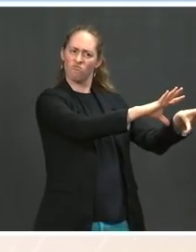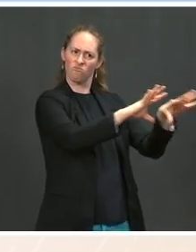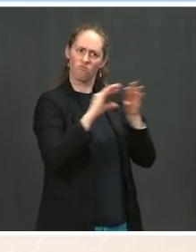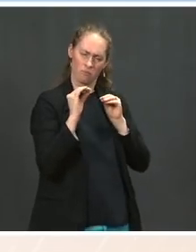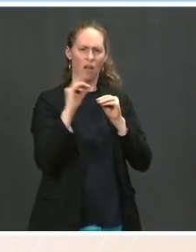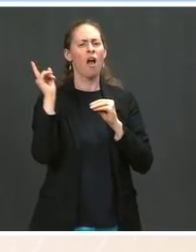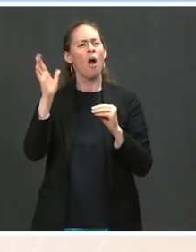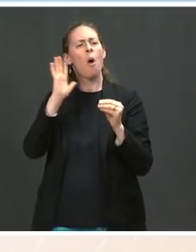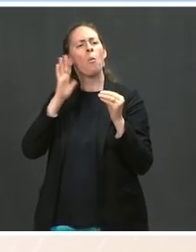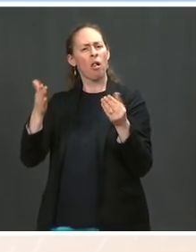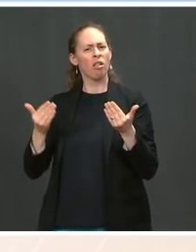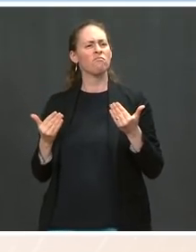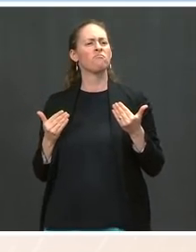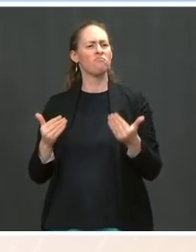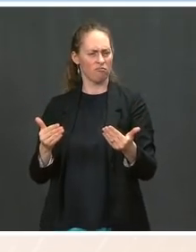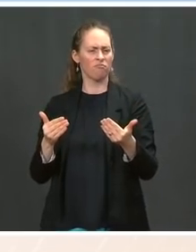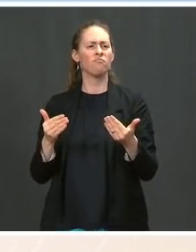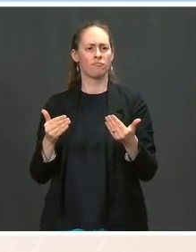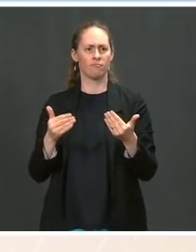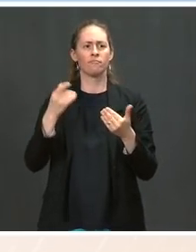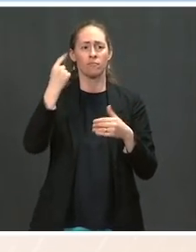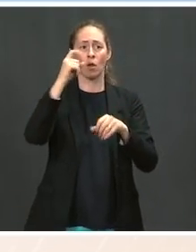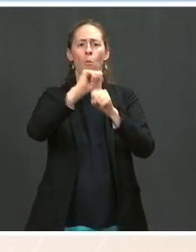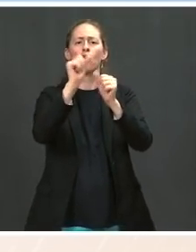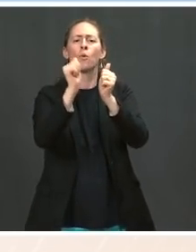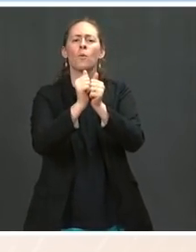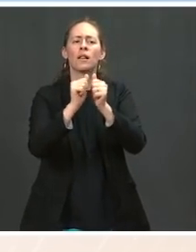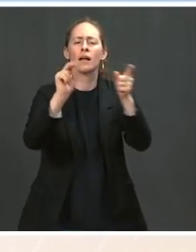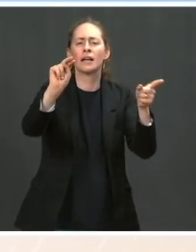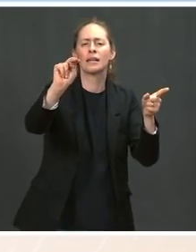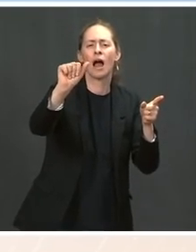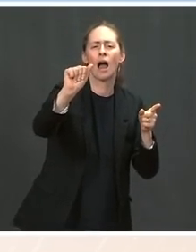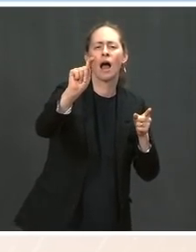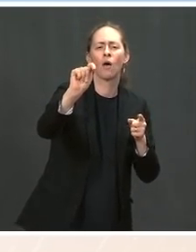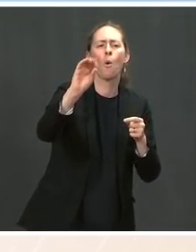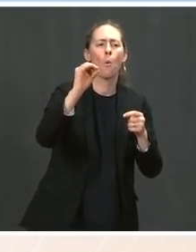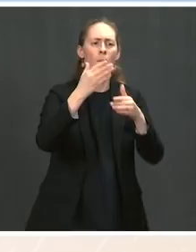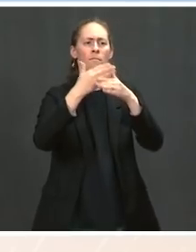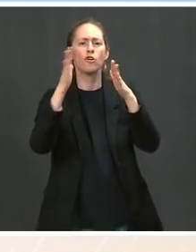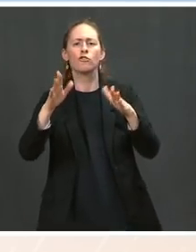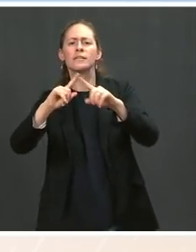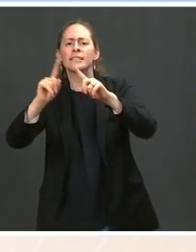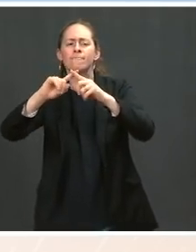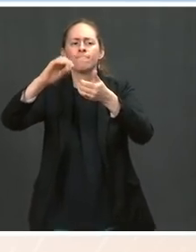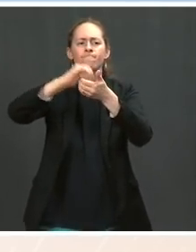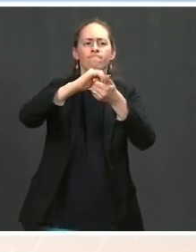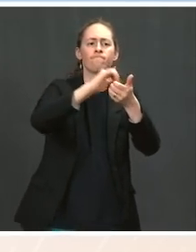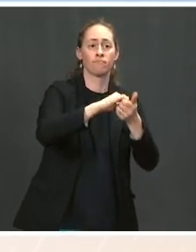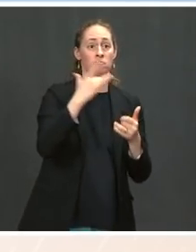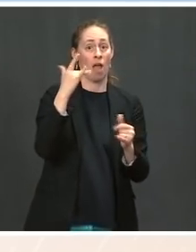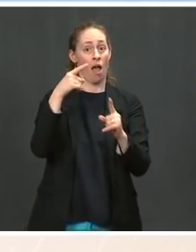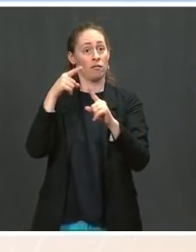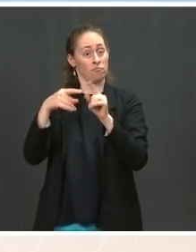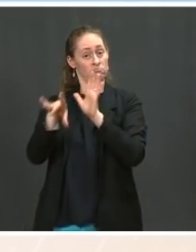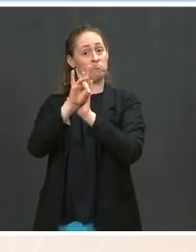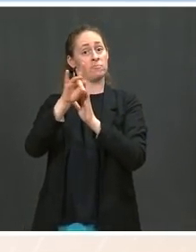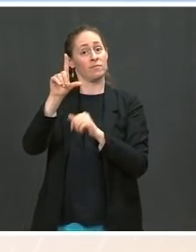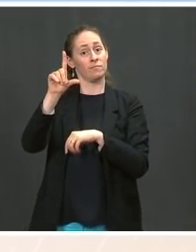with our NATO partners and other countries in the region. If it's ahead of that timeline, then that's a positive step. But we wanted to give the military